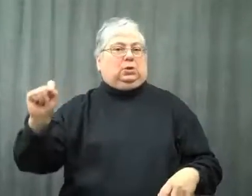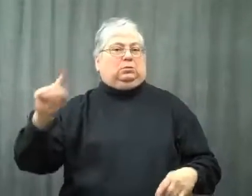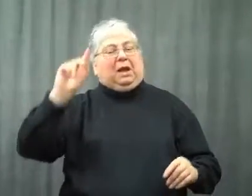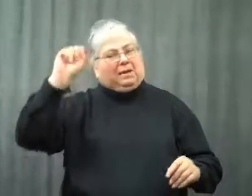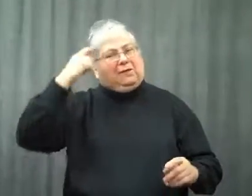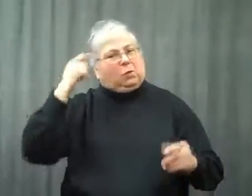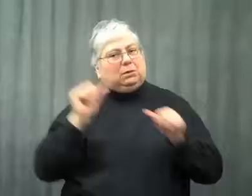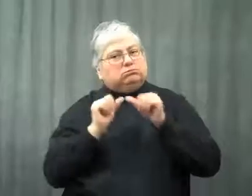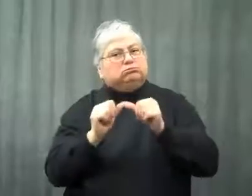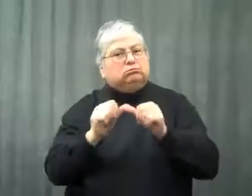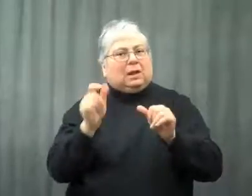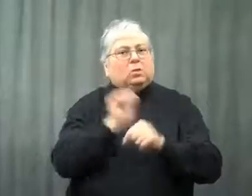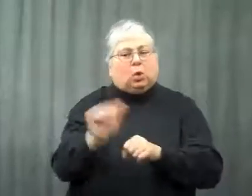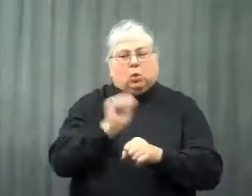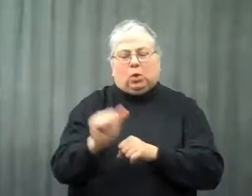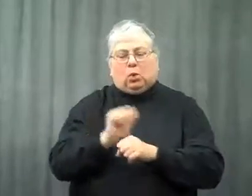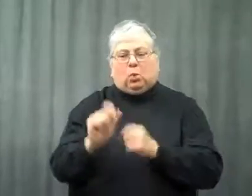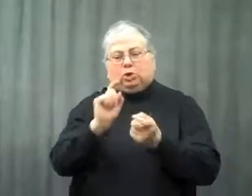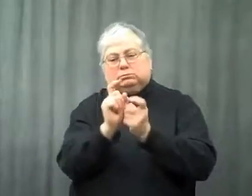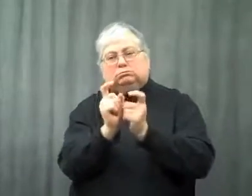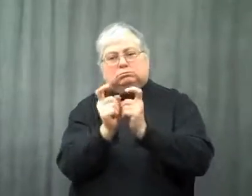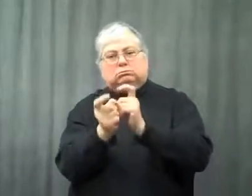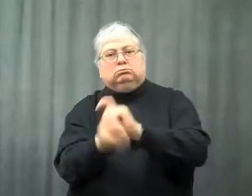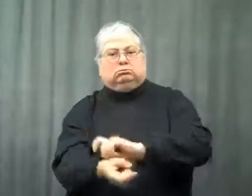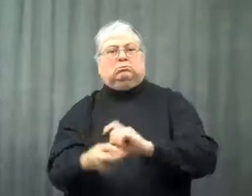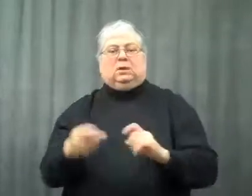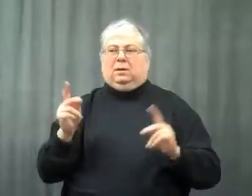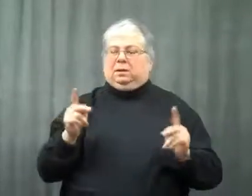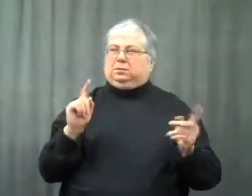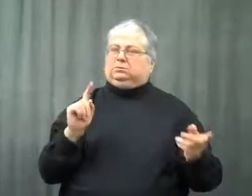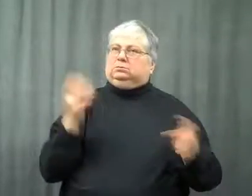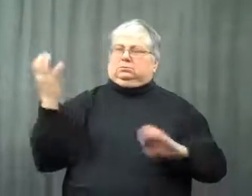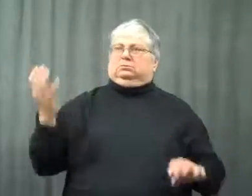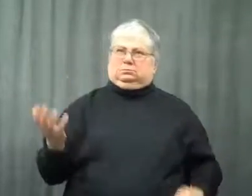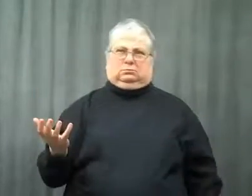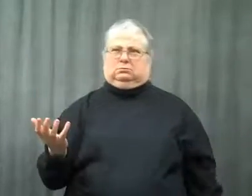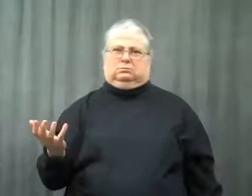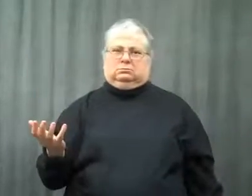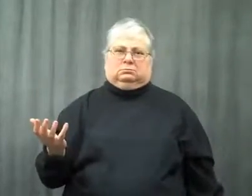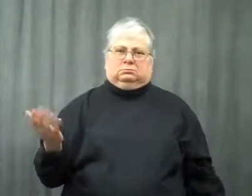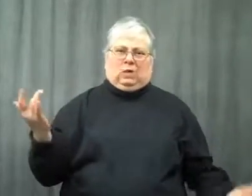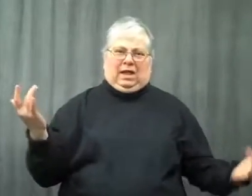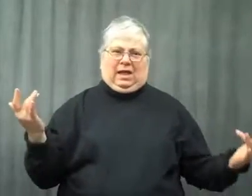The government would work on the changes. The people were confused.